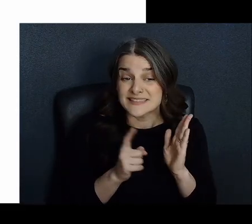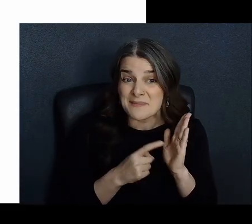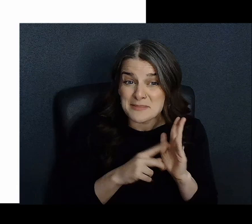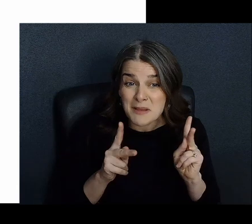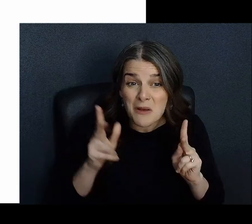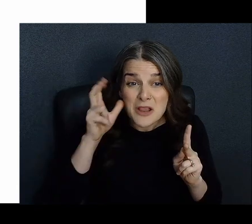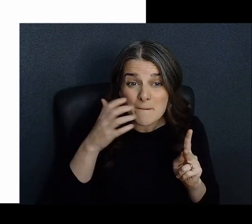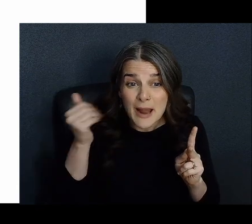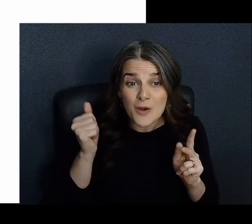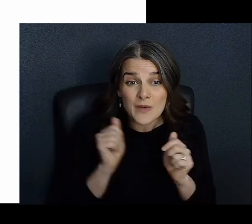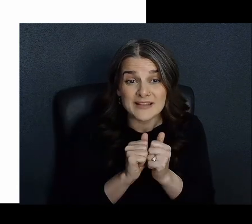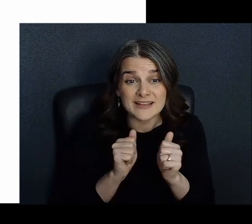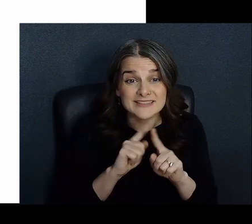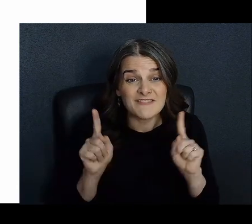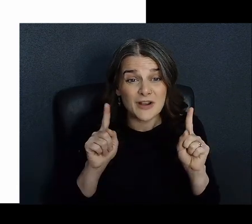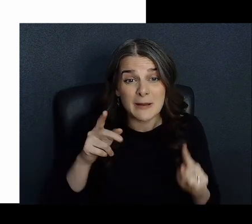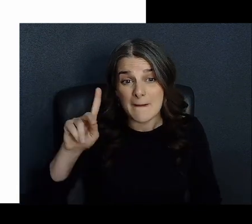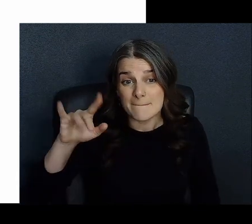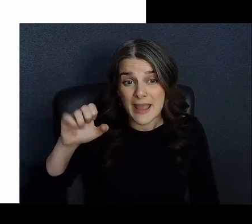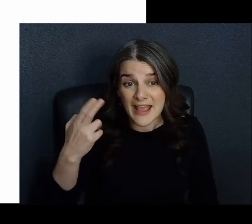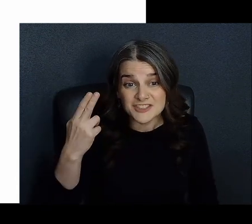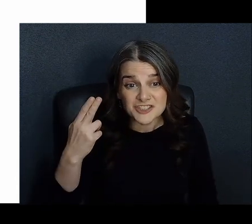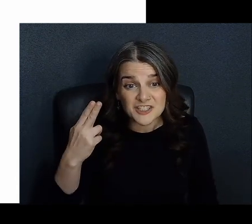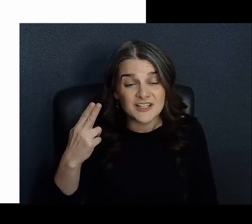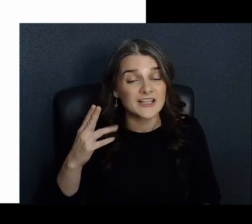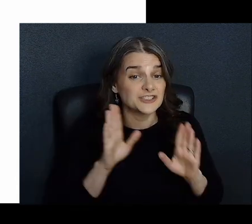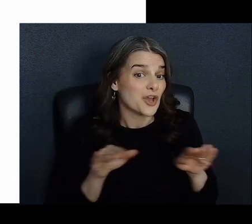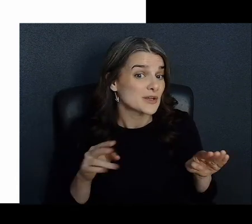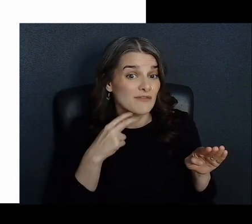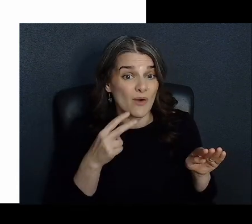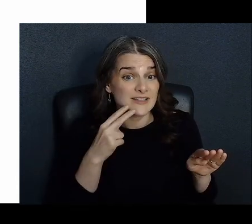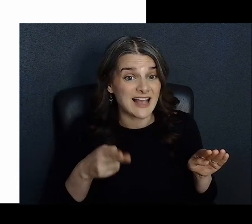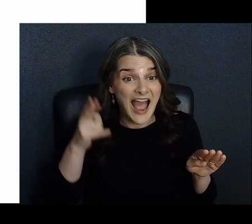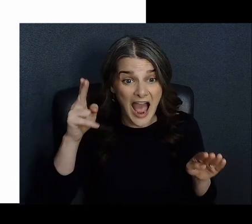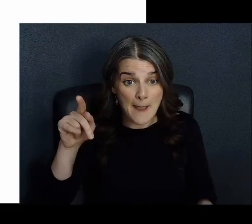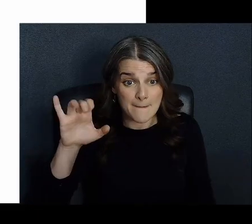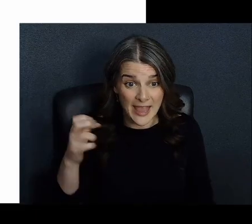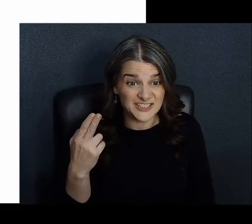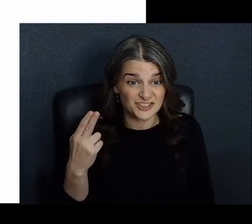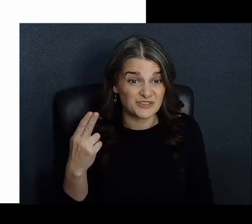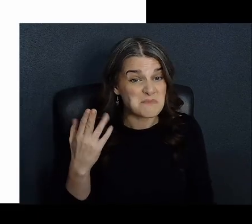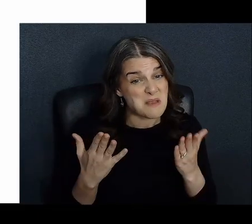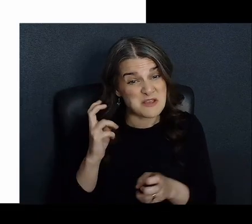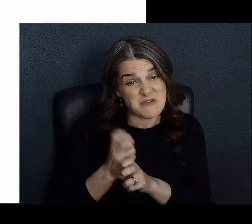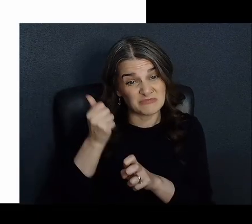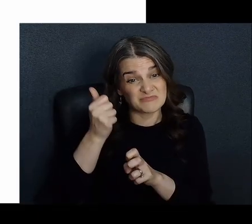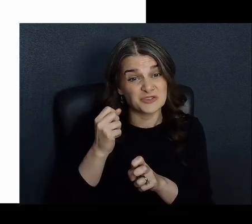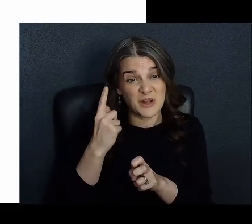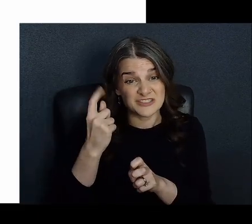Children's voices that are high pitched, for example, may be harder to understand, especially as we age.